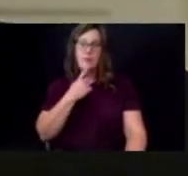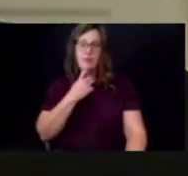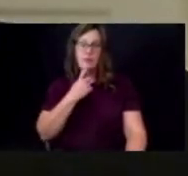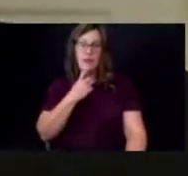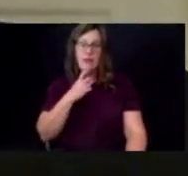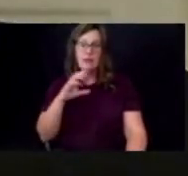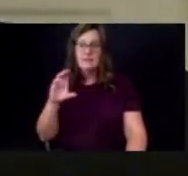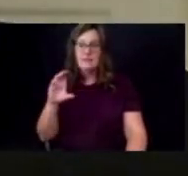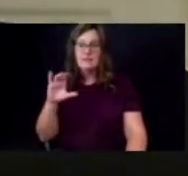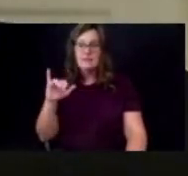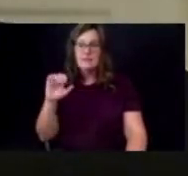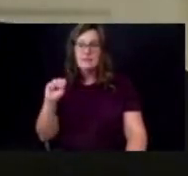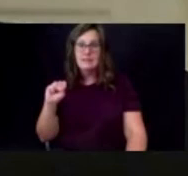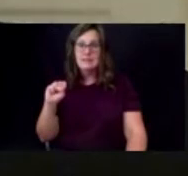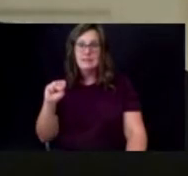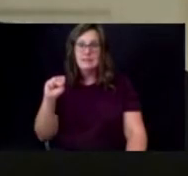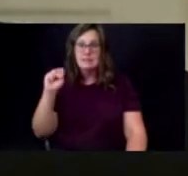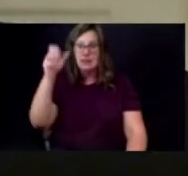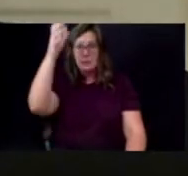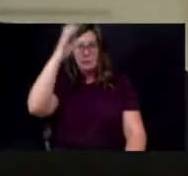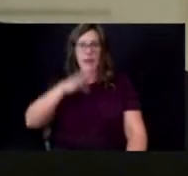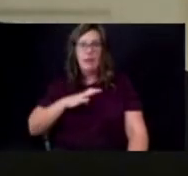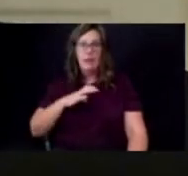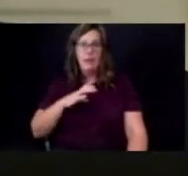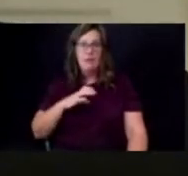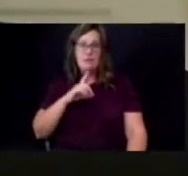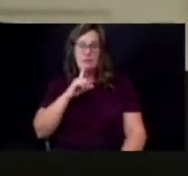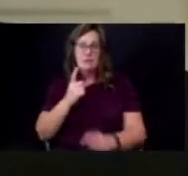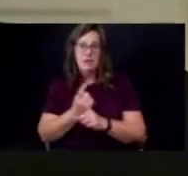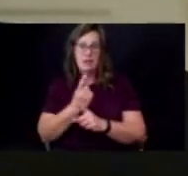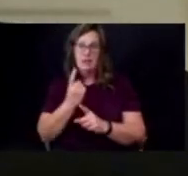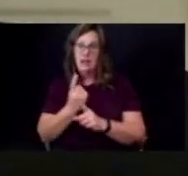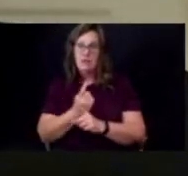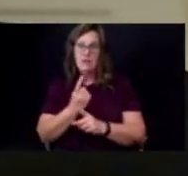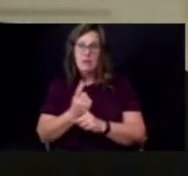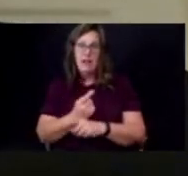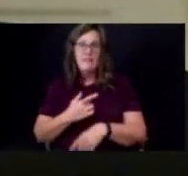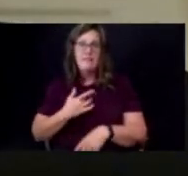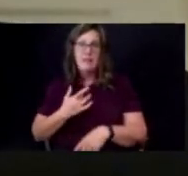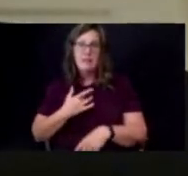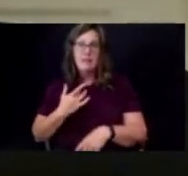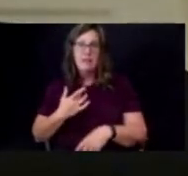but uh there are times that i feel really strong about folks knowing that i'm transgender